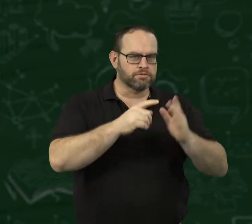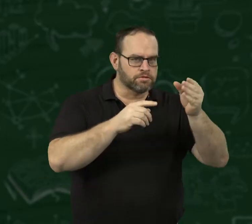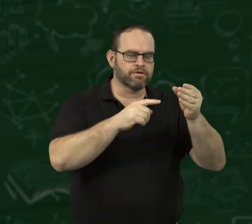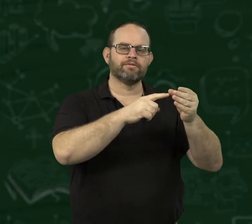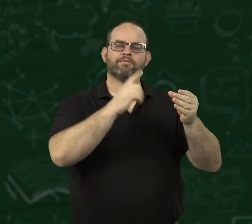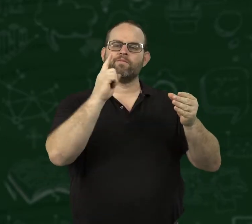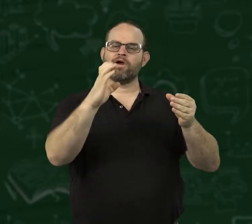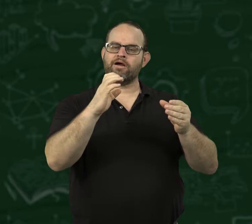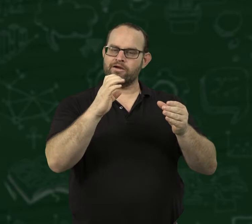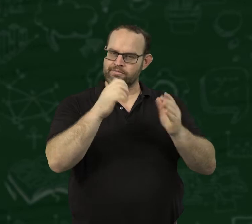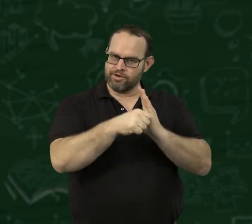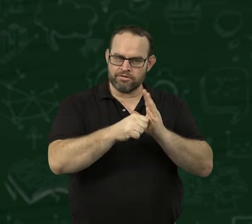Each book you take off the shelf has 100 pages.